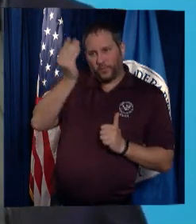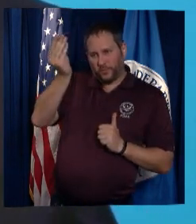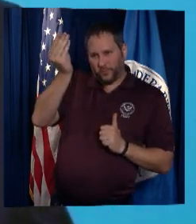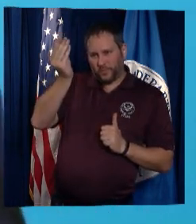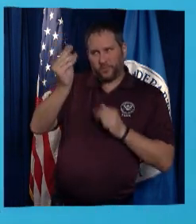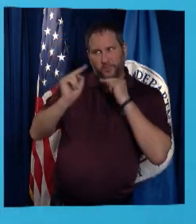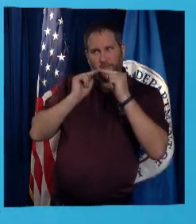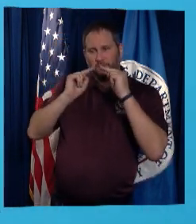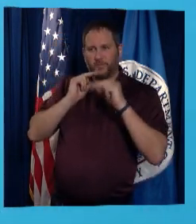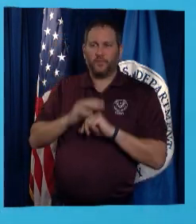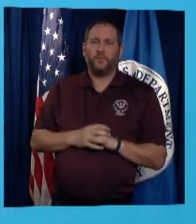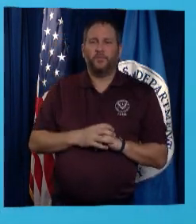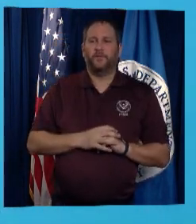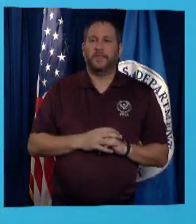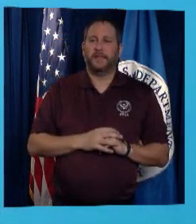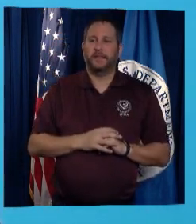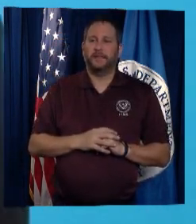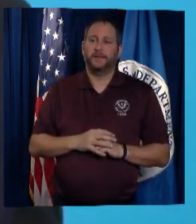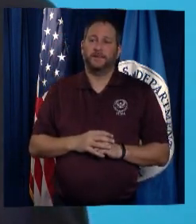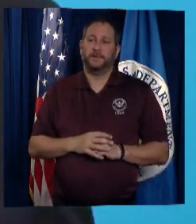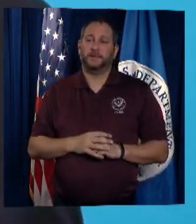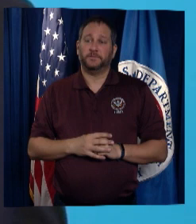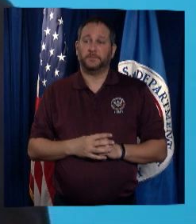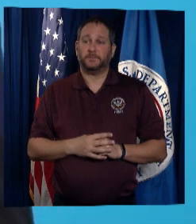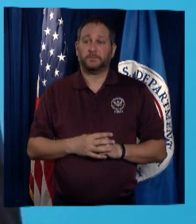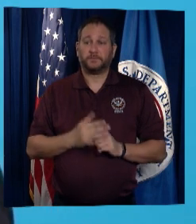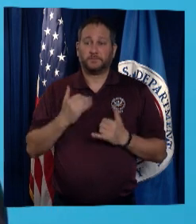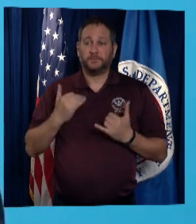somewhat terse conversations with emergency managers across the country